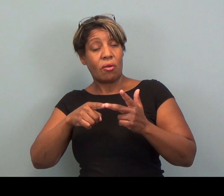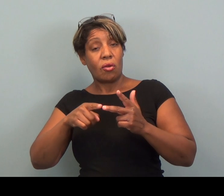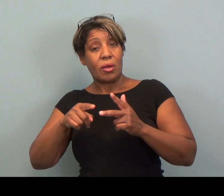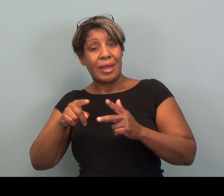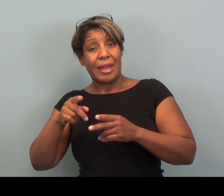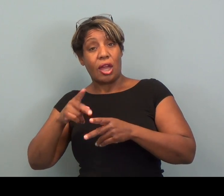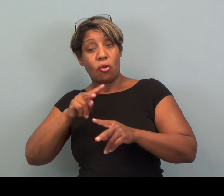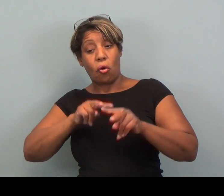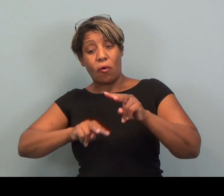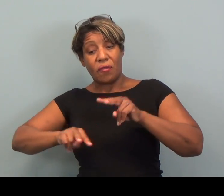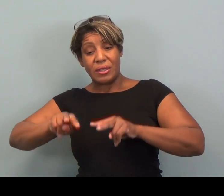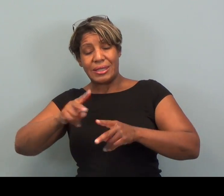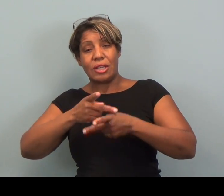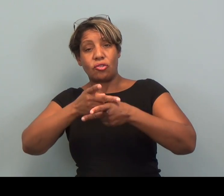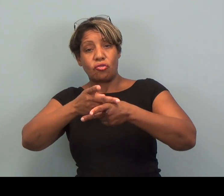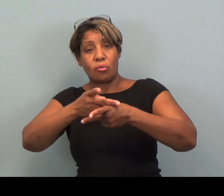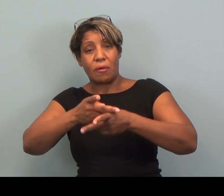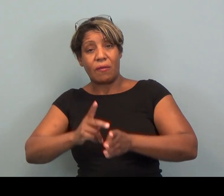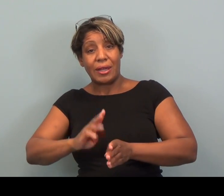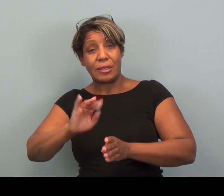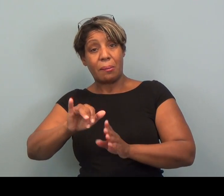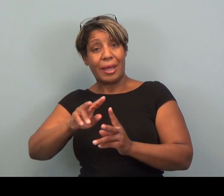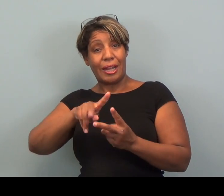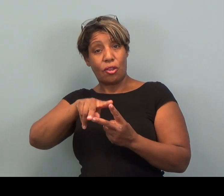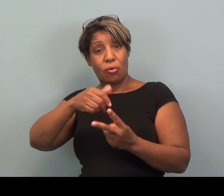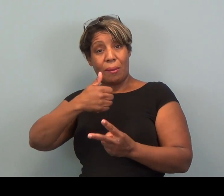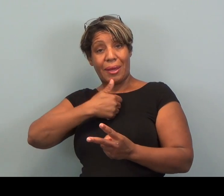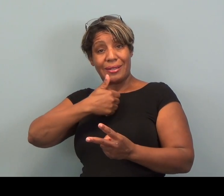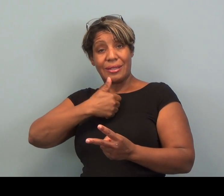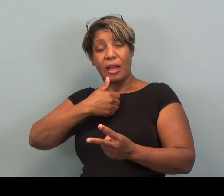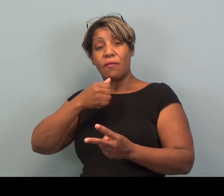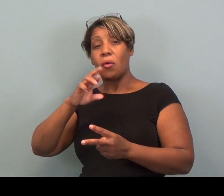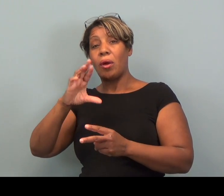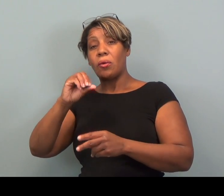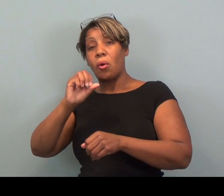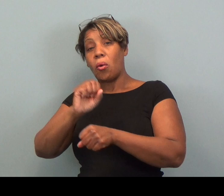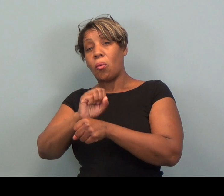And then overseen, supervised, by myself